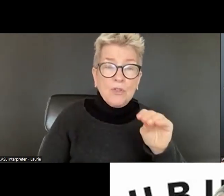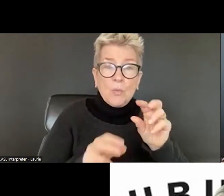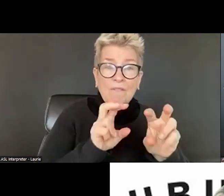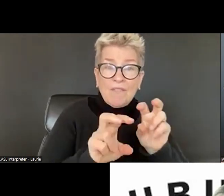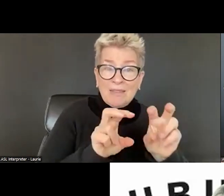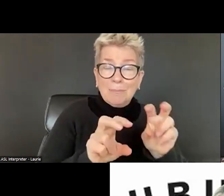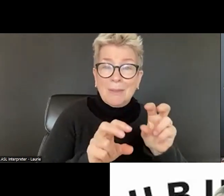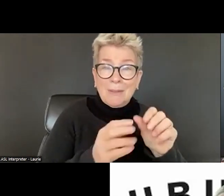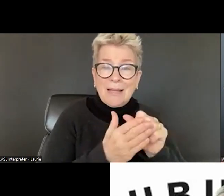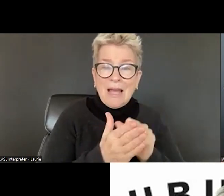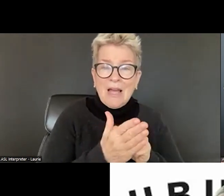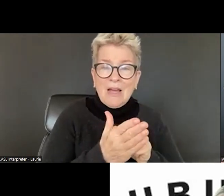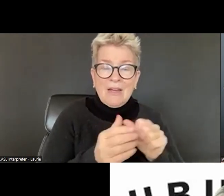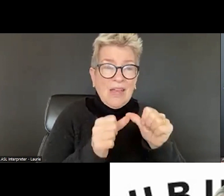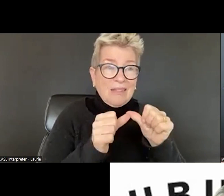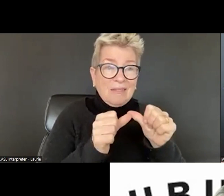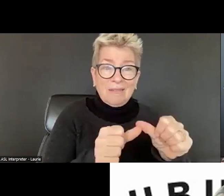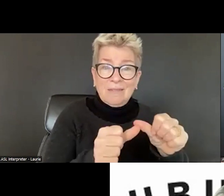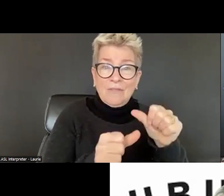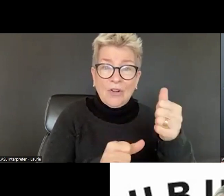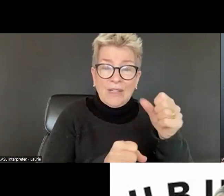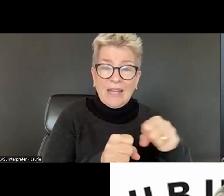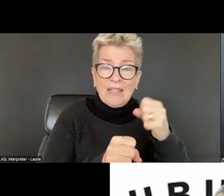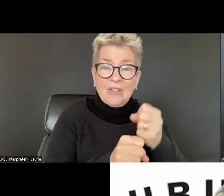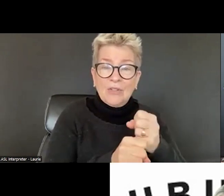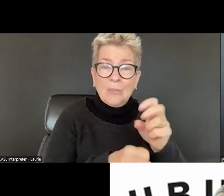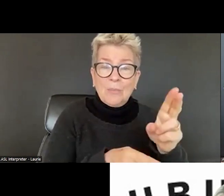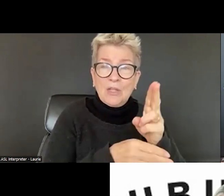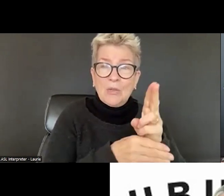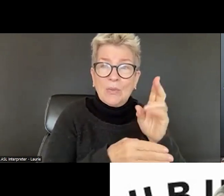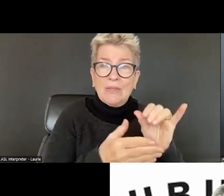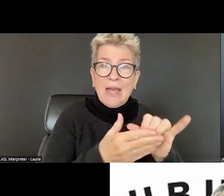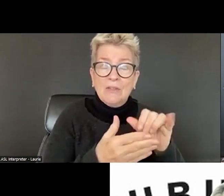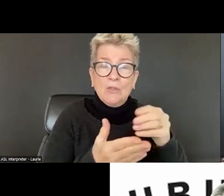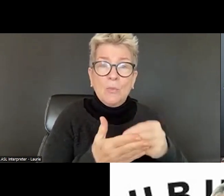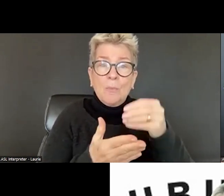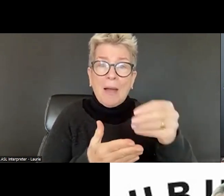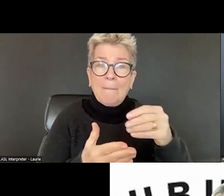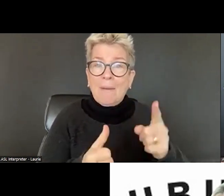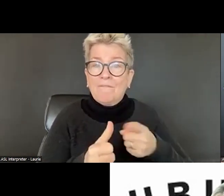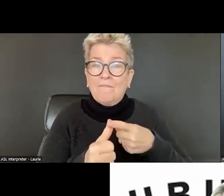for over a decade, but I used that to purchase my first home in my early 20s.